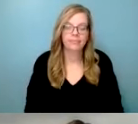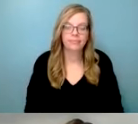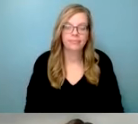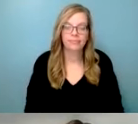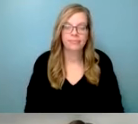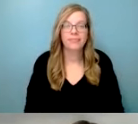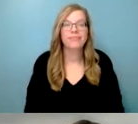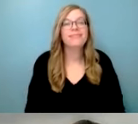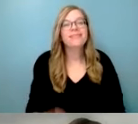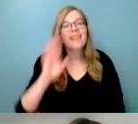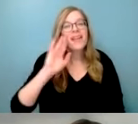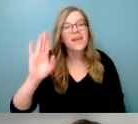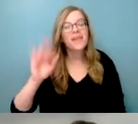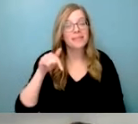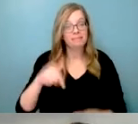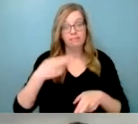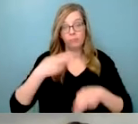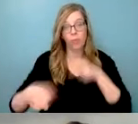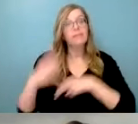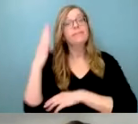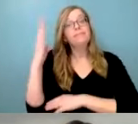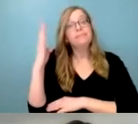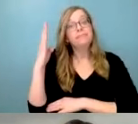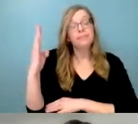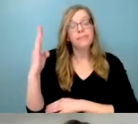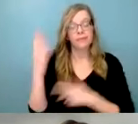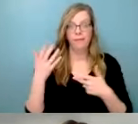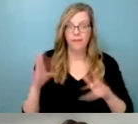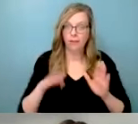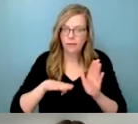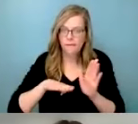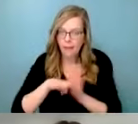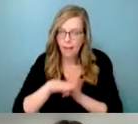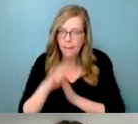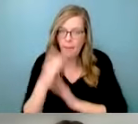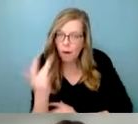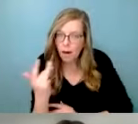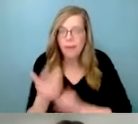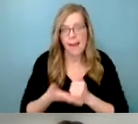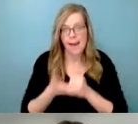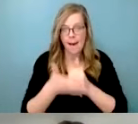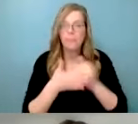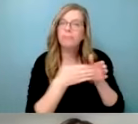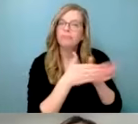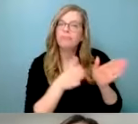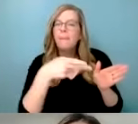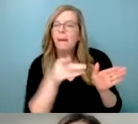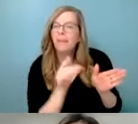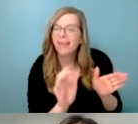hello this brief presentation has been developed to assist public sector organizations in manitoba